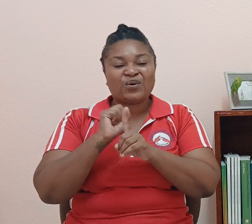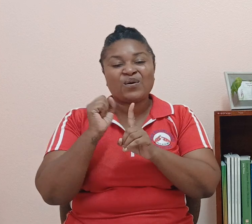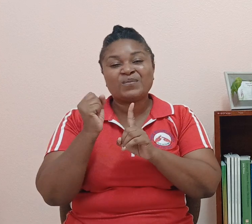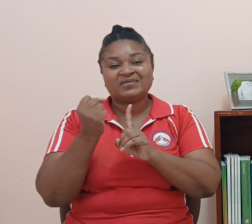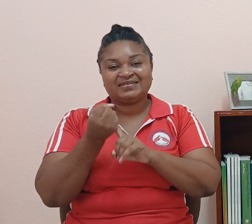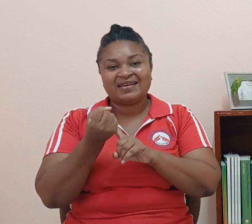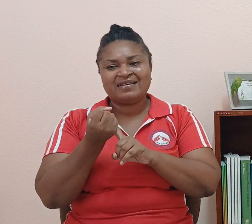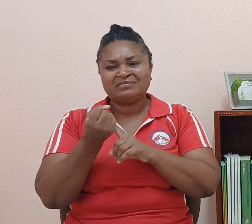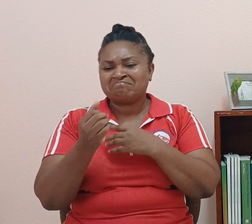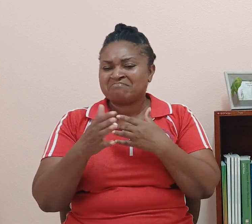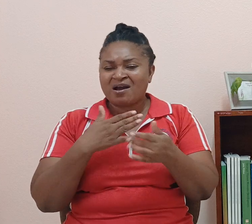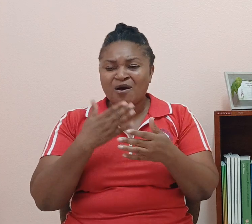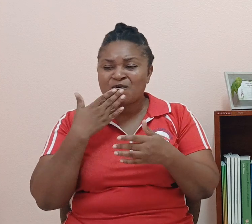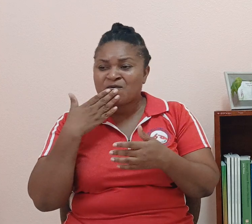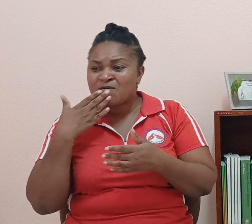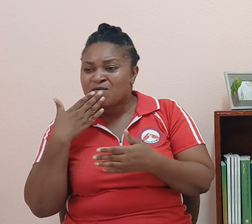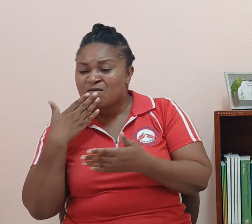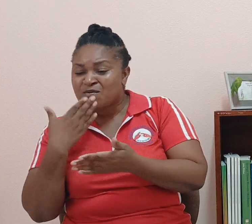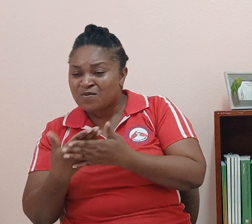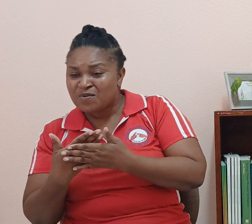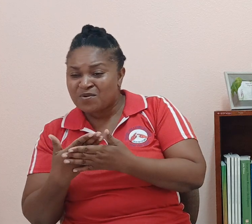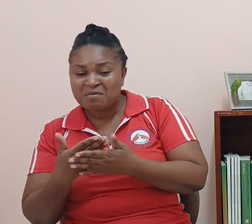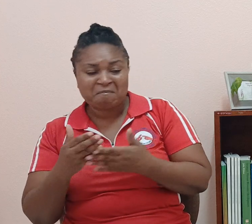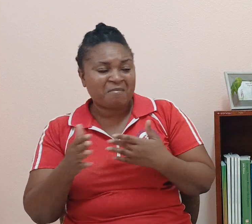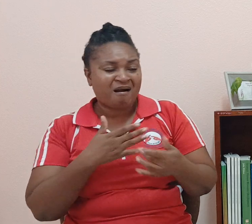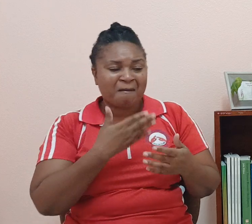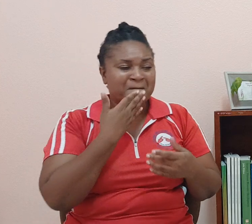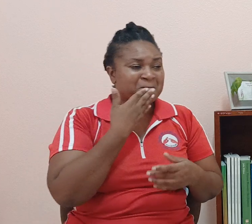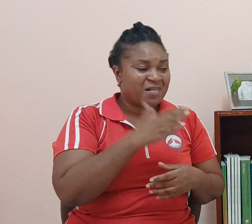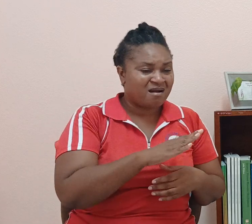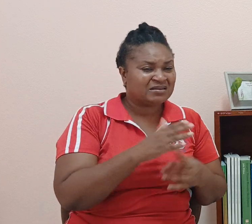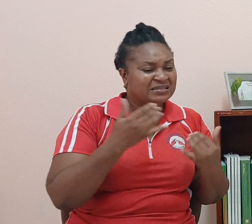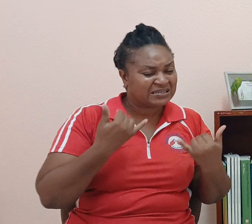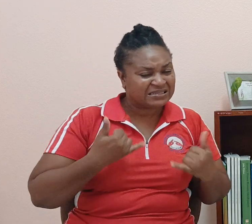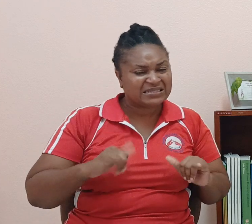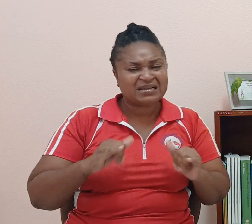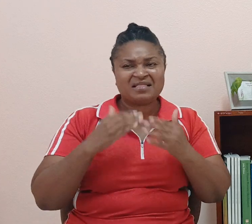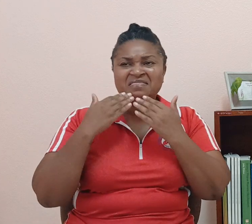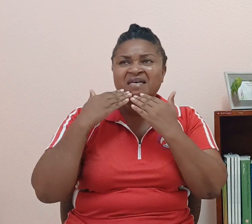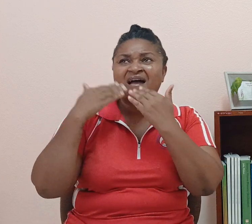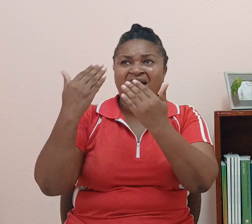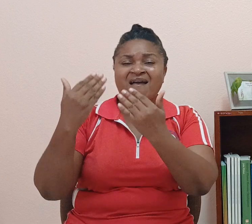(both good and bad).